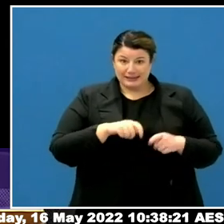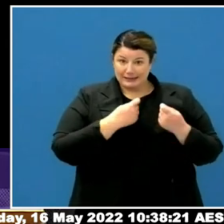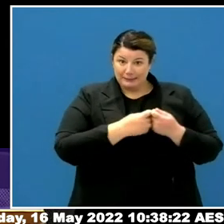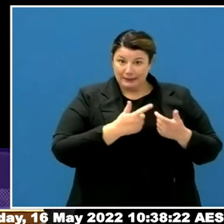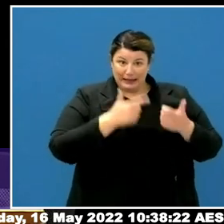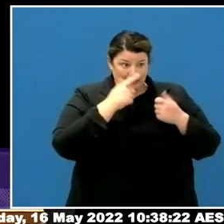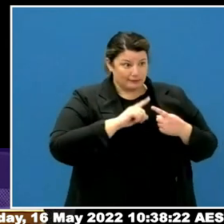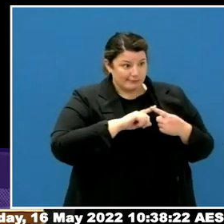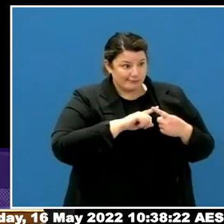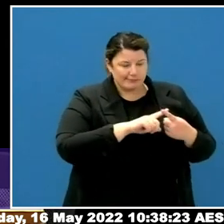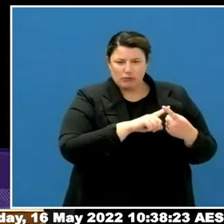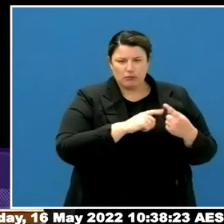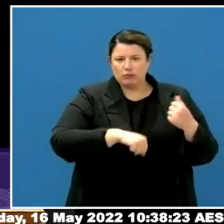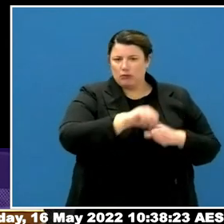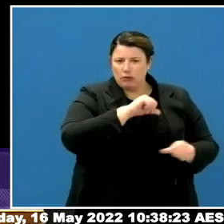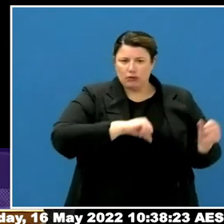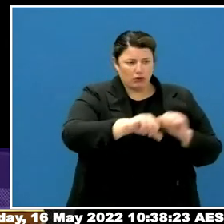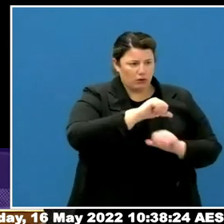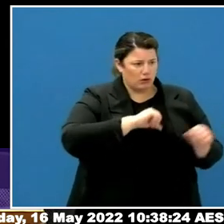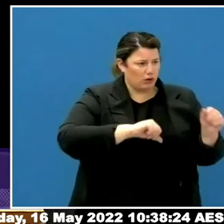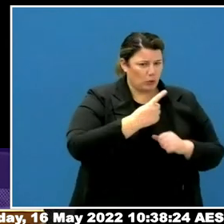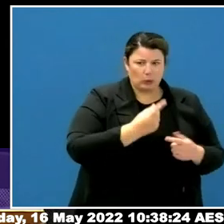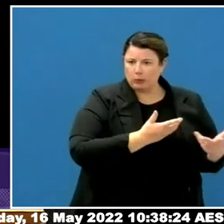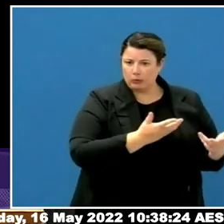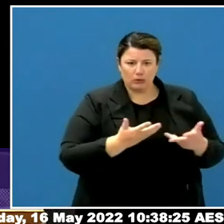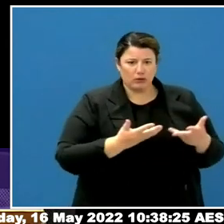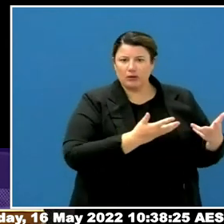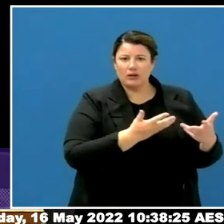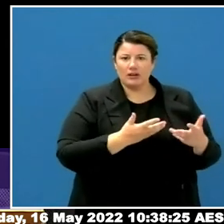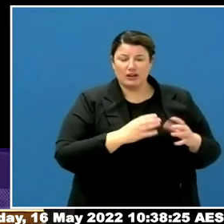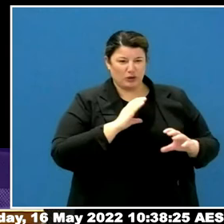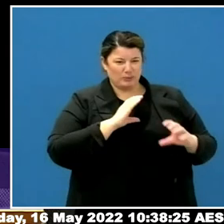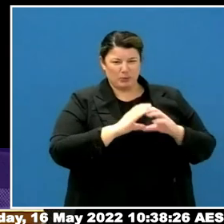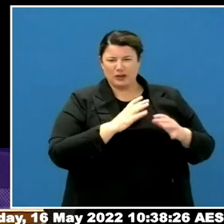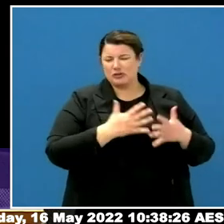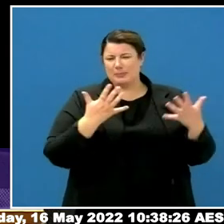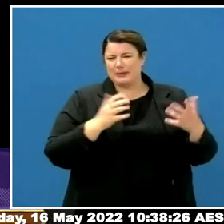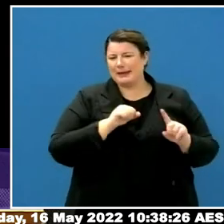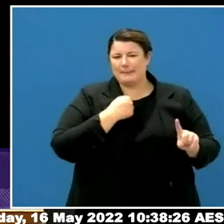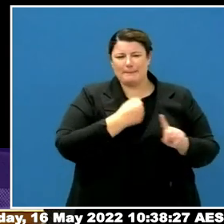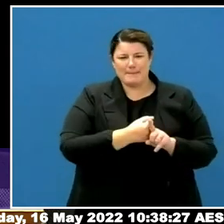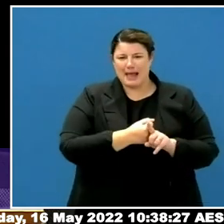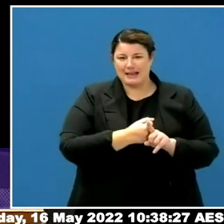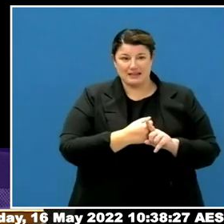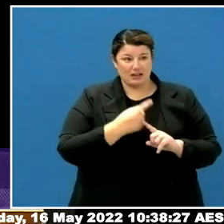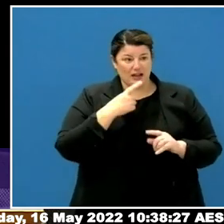Mount Druitt day program, particularly on communication and on resolving any concerns